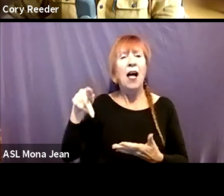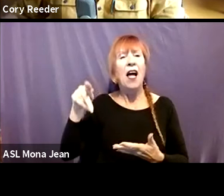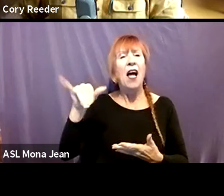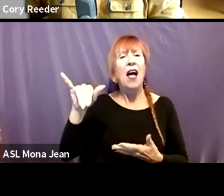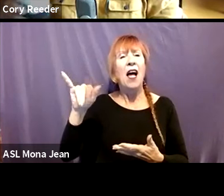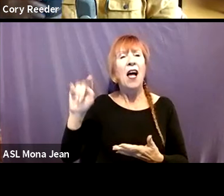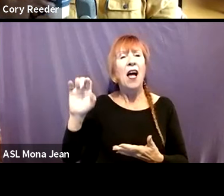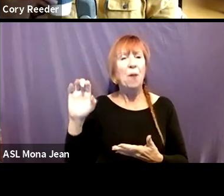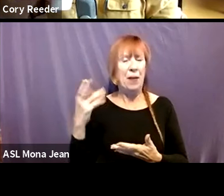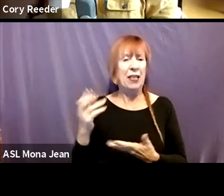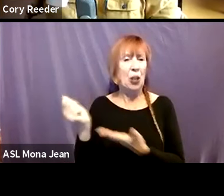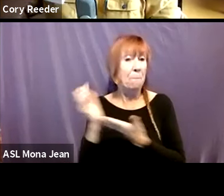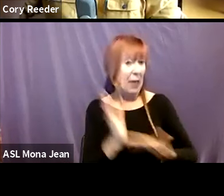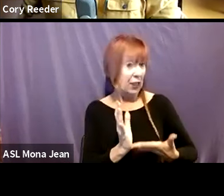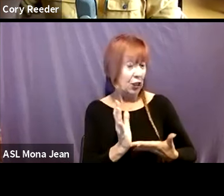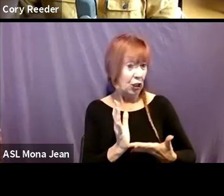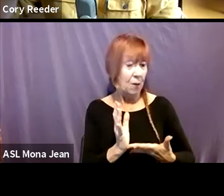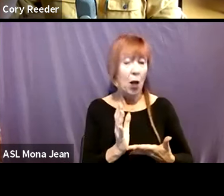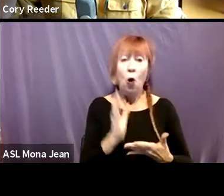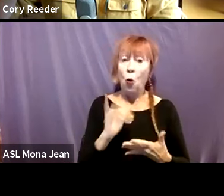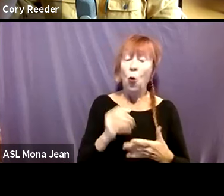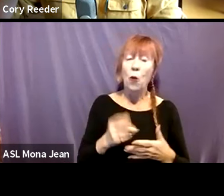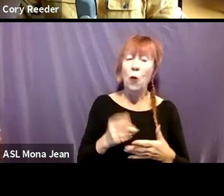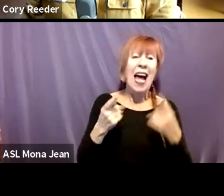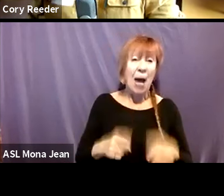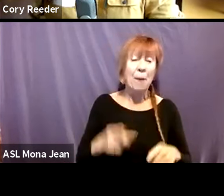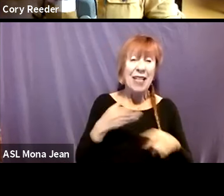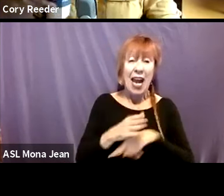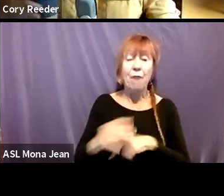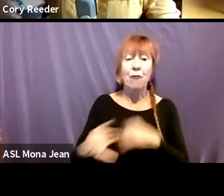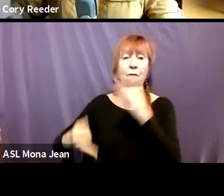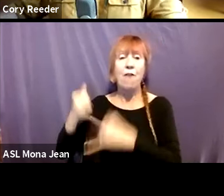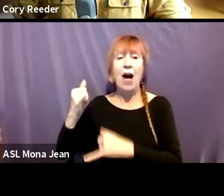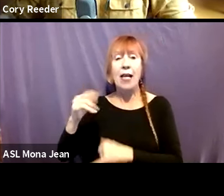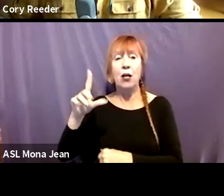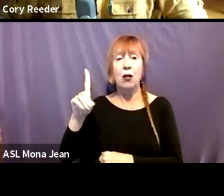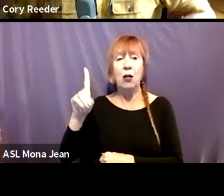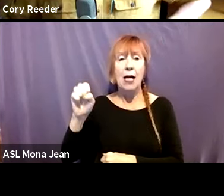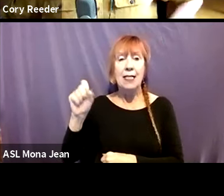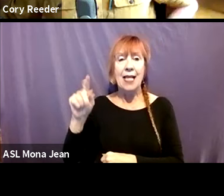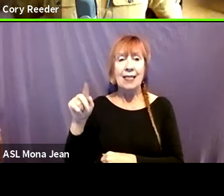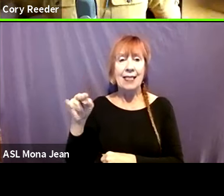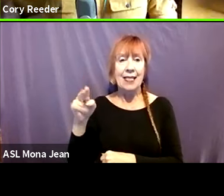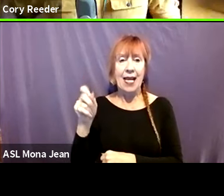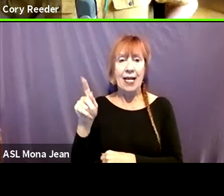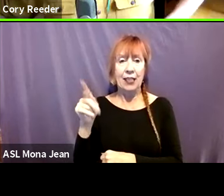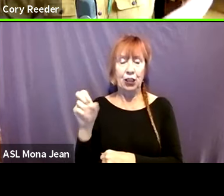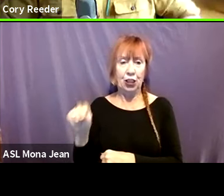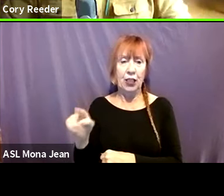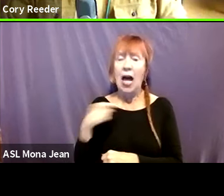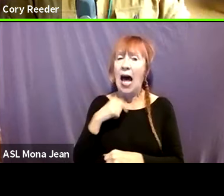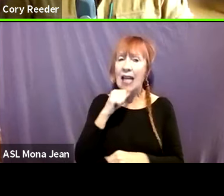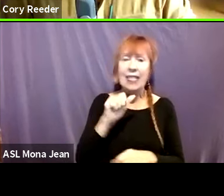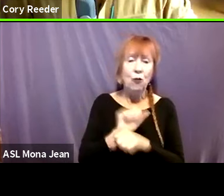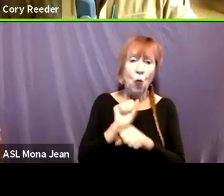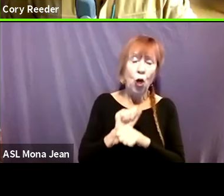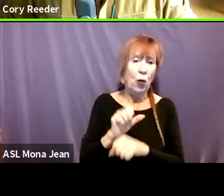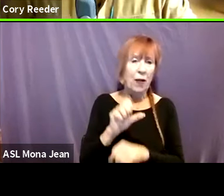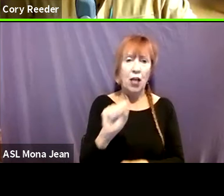My very first pitch came after "Final Destination", actually. You know, I didn't actually work with the studios. I didn't have to pitch the project,